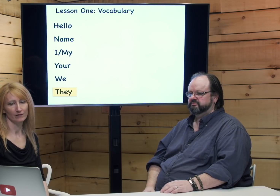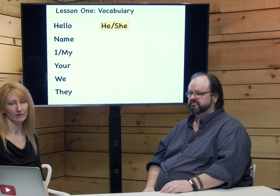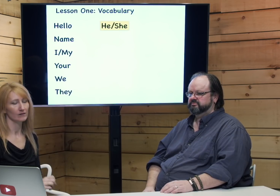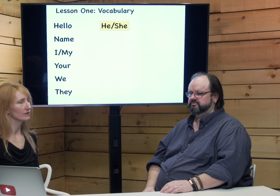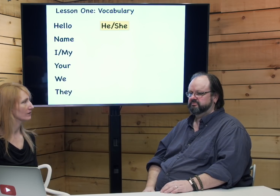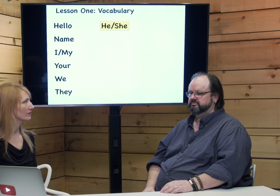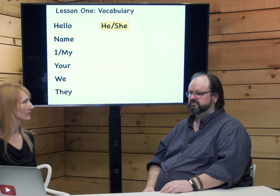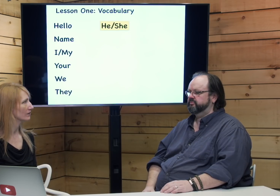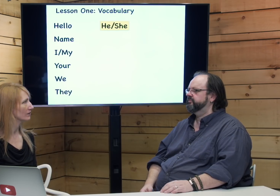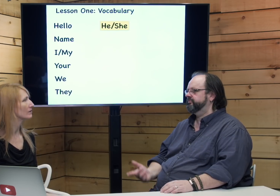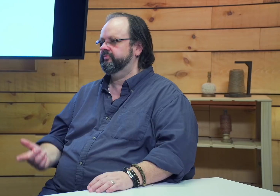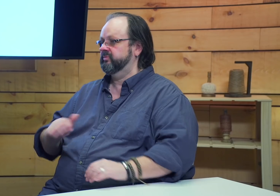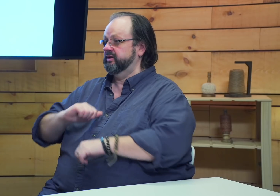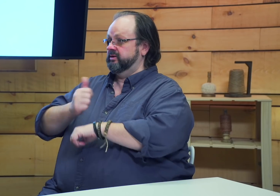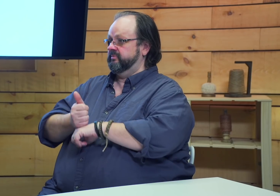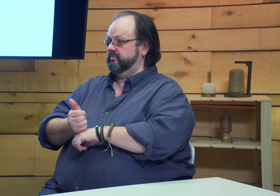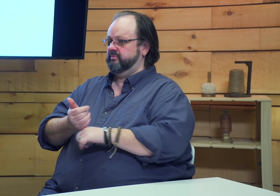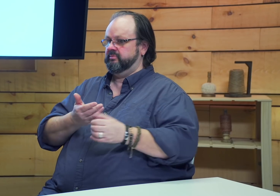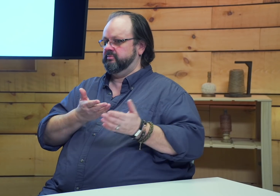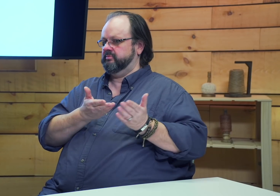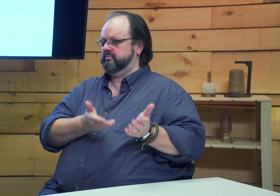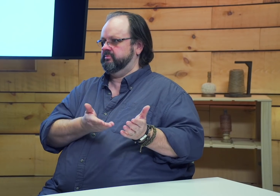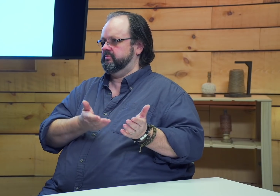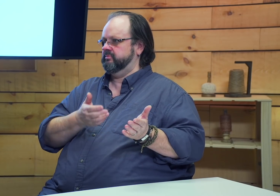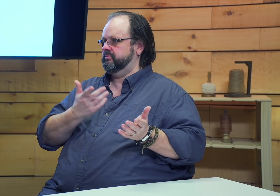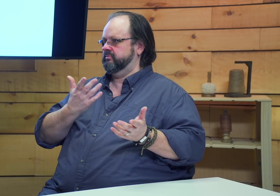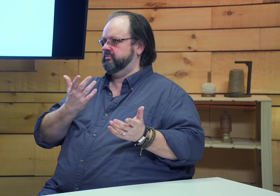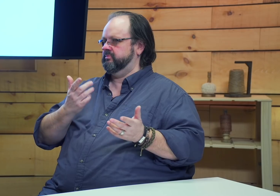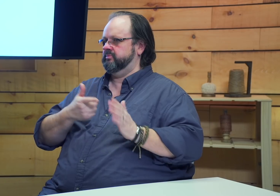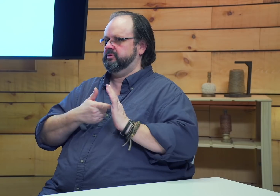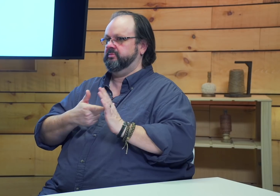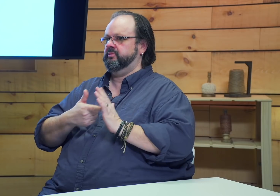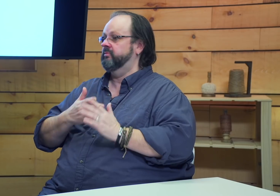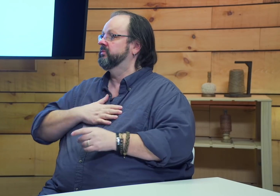he or she You have to set them up first